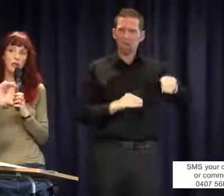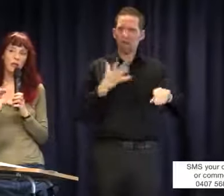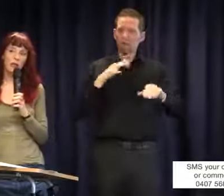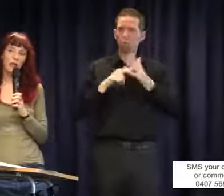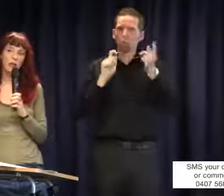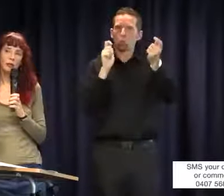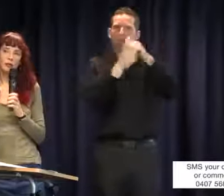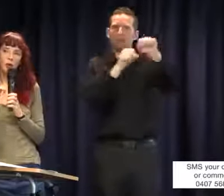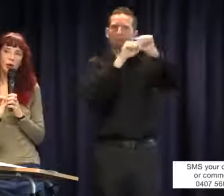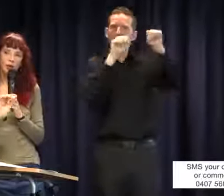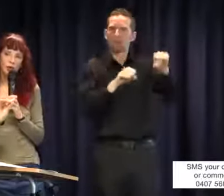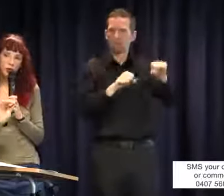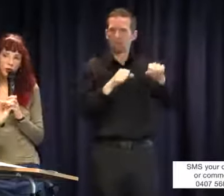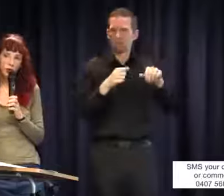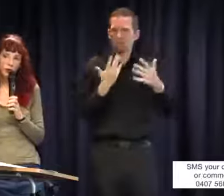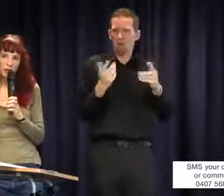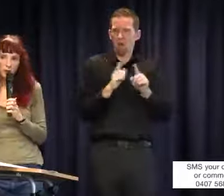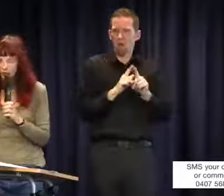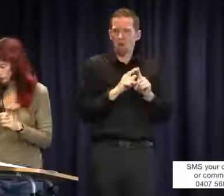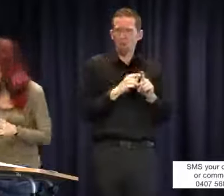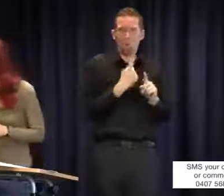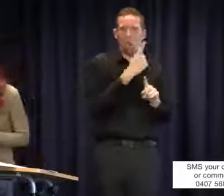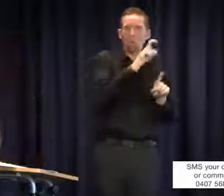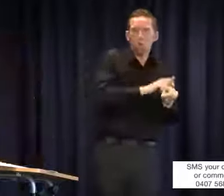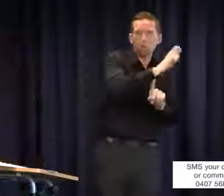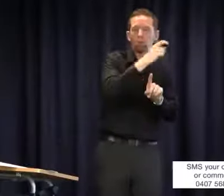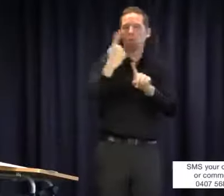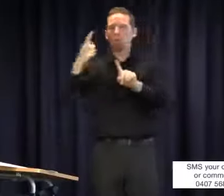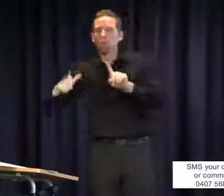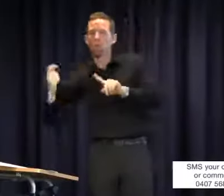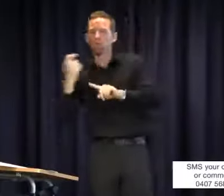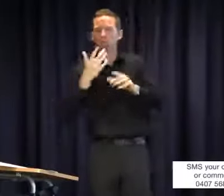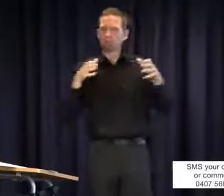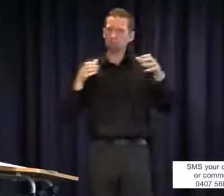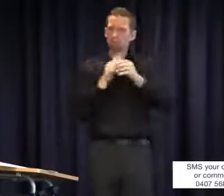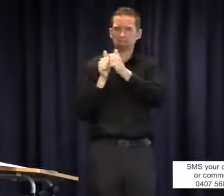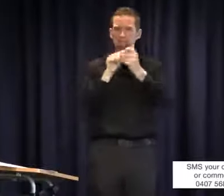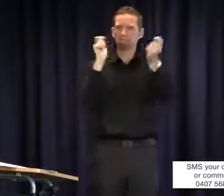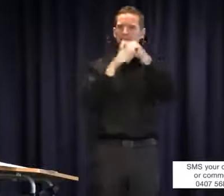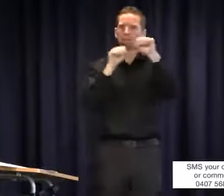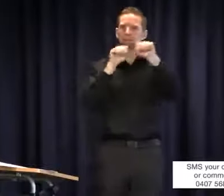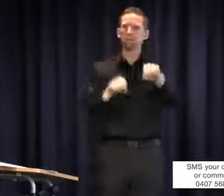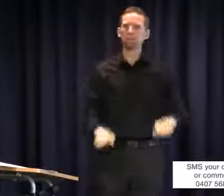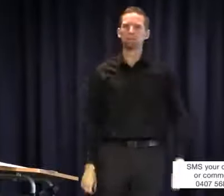than have little tiny wins everywhere.